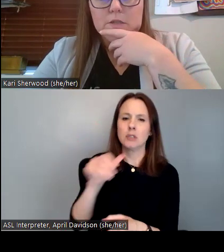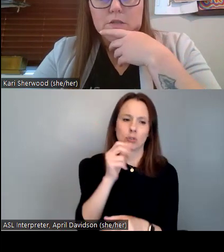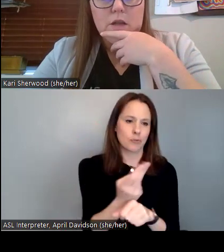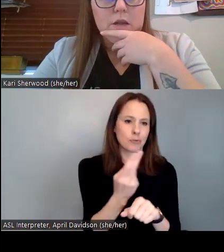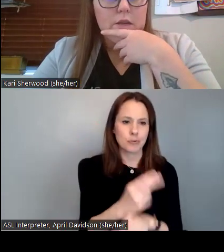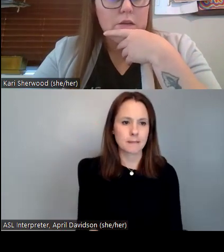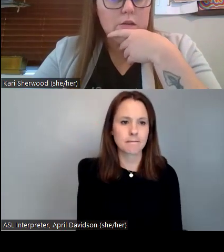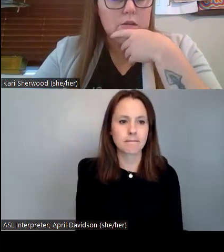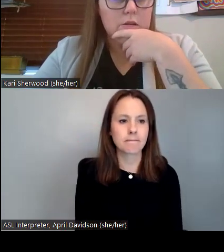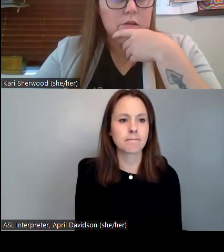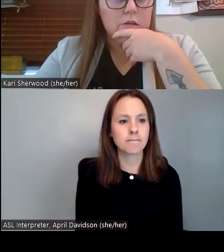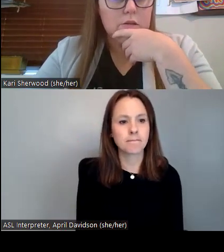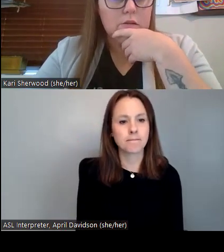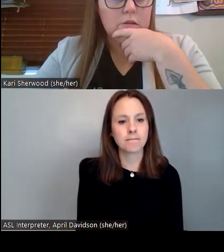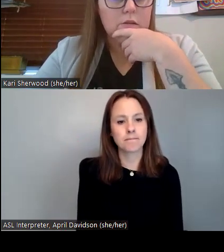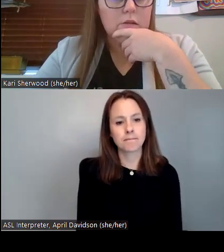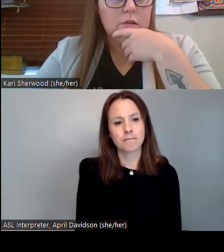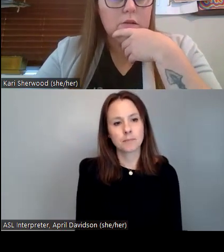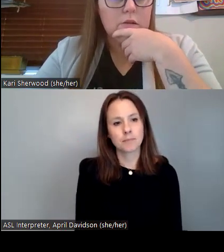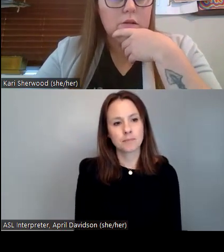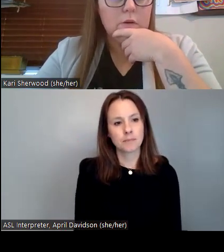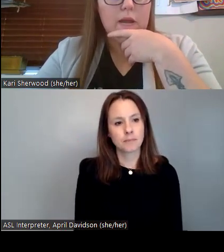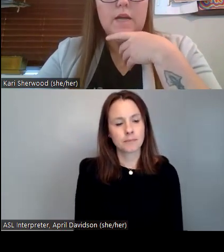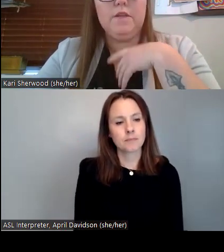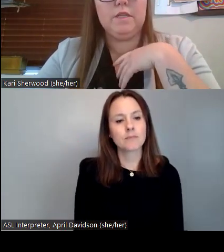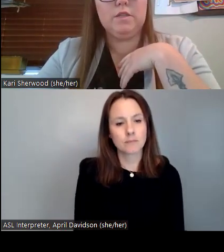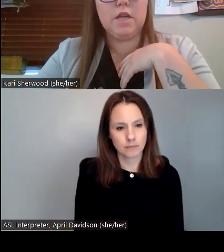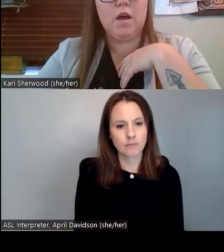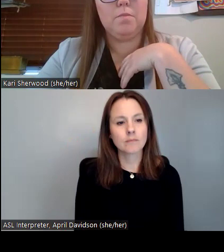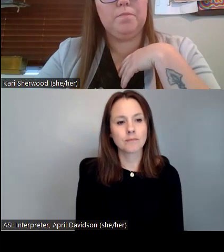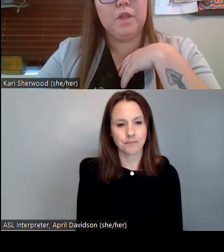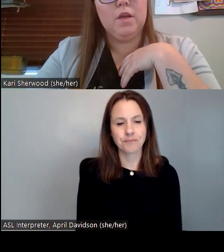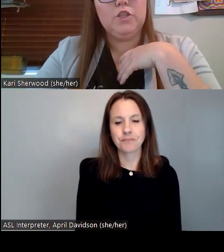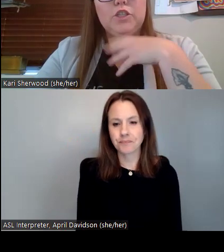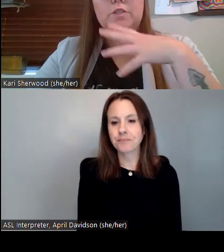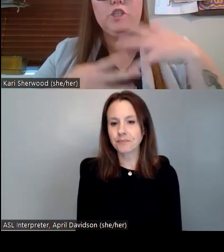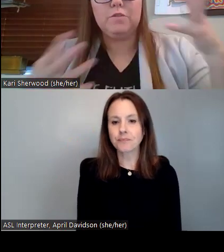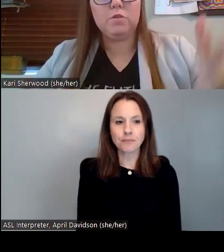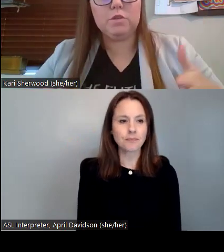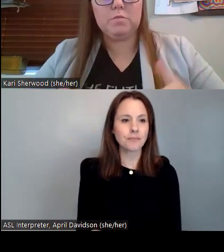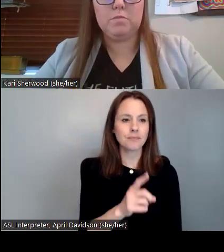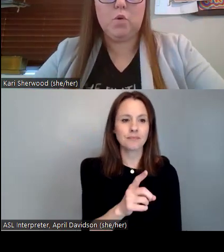Next slide. Okay. And this is just in general some more